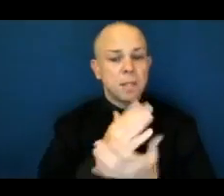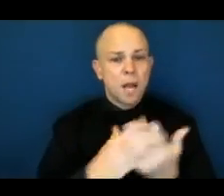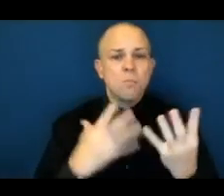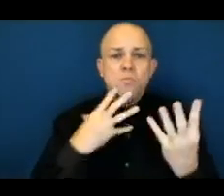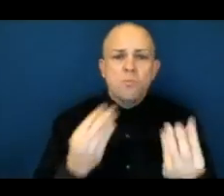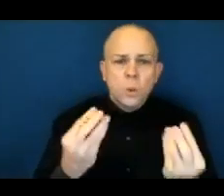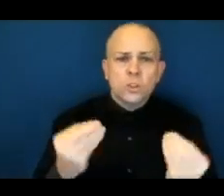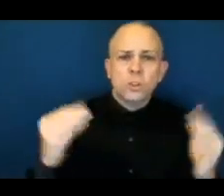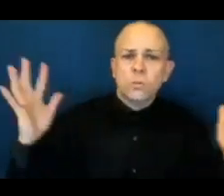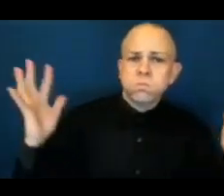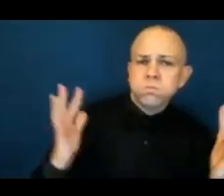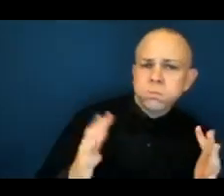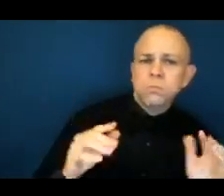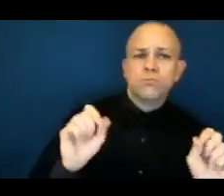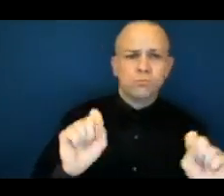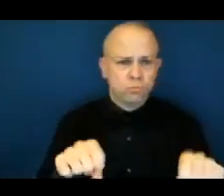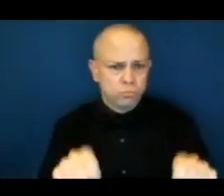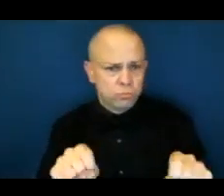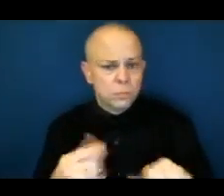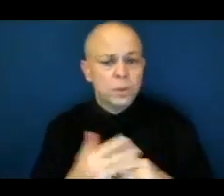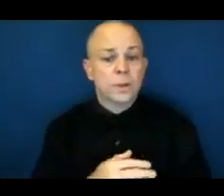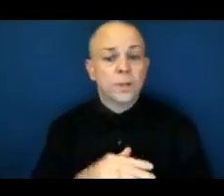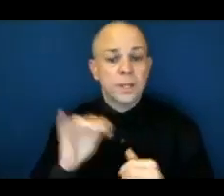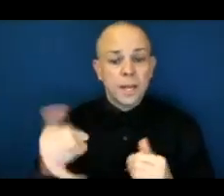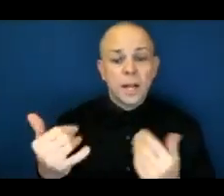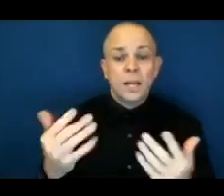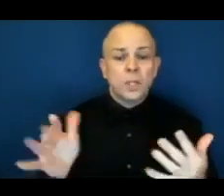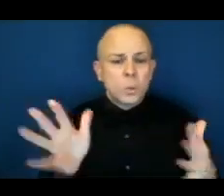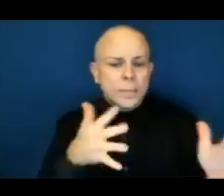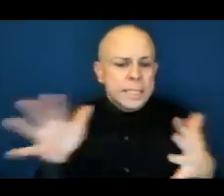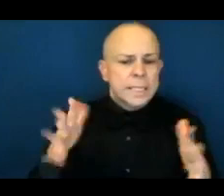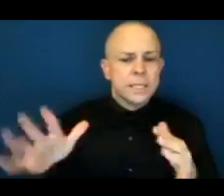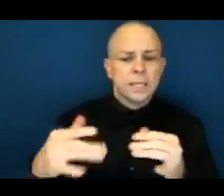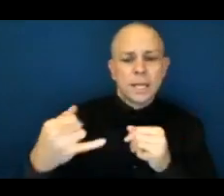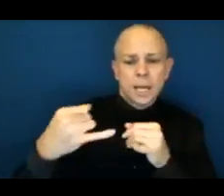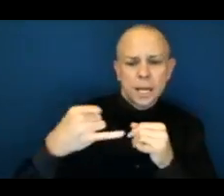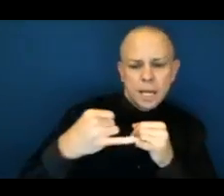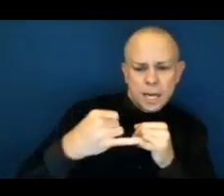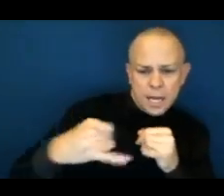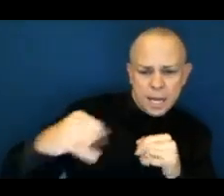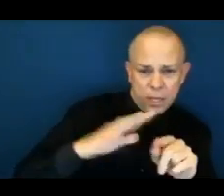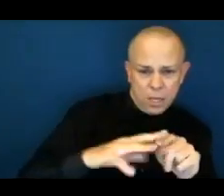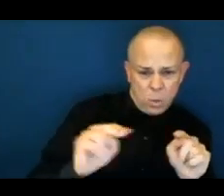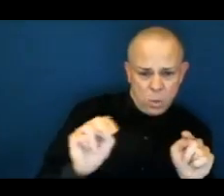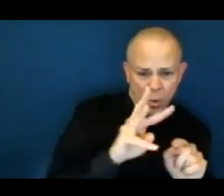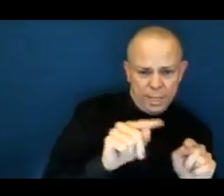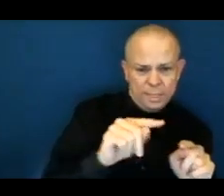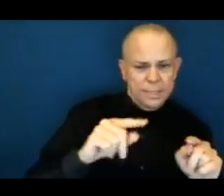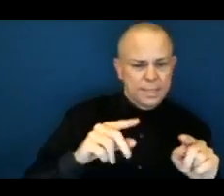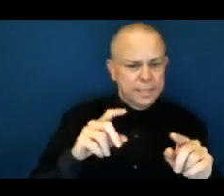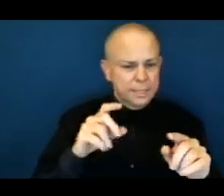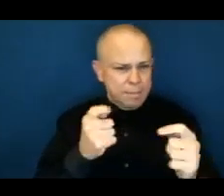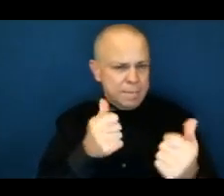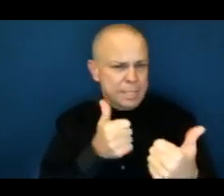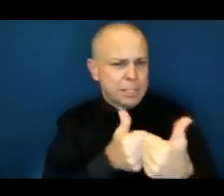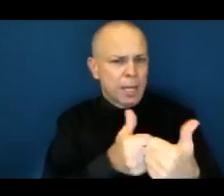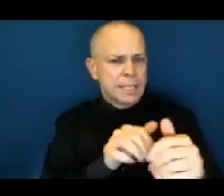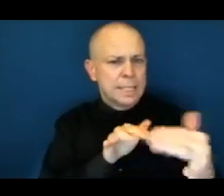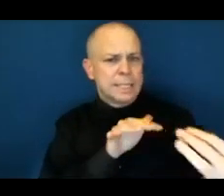our lines have been really tested on this side winds moisture we've had a little bit of drier weather so those conditions that we've